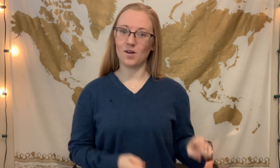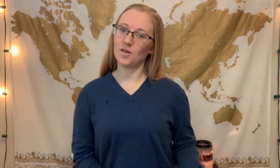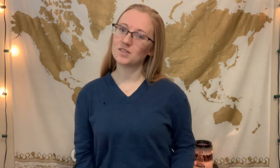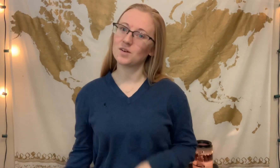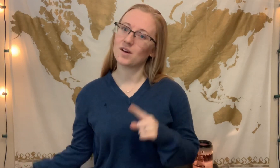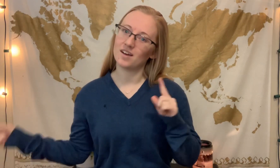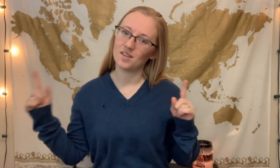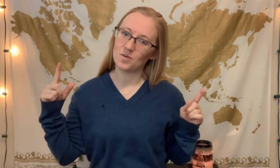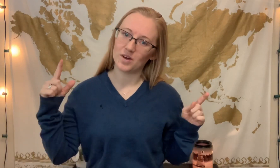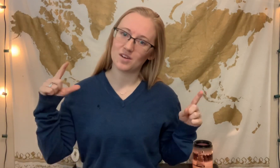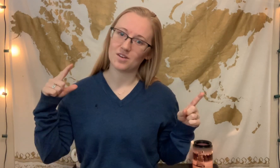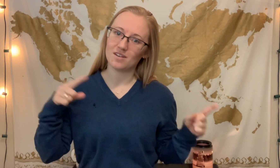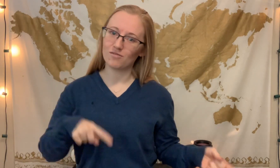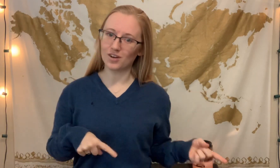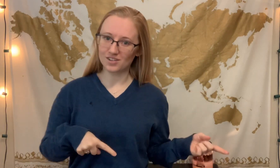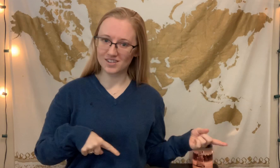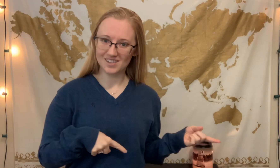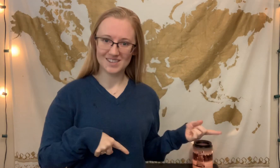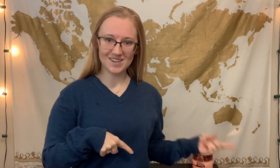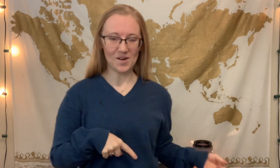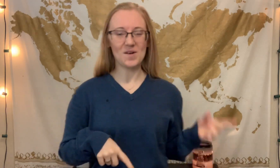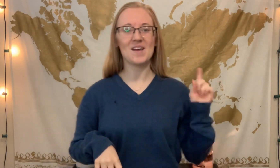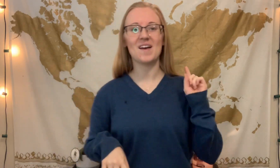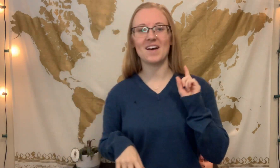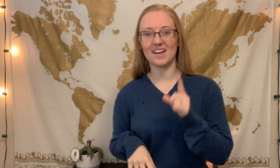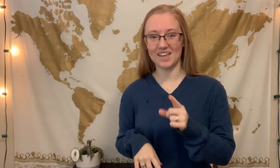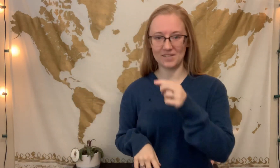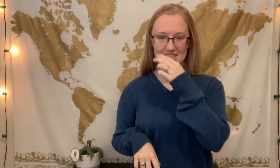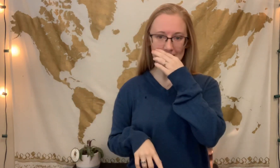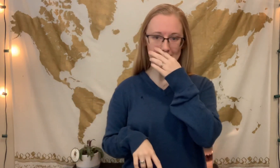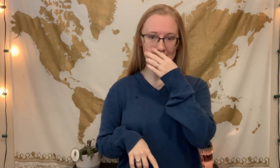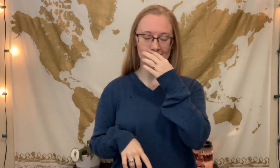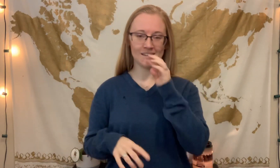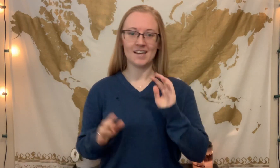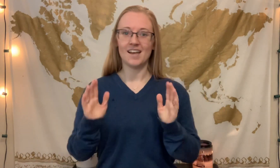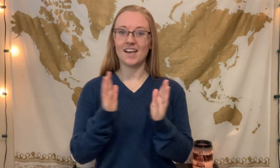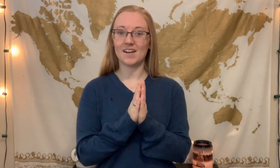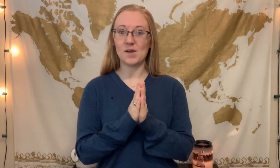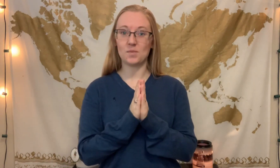also kind of the one you need first. So I can't wait to get started and I hope